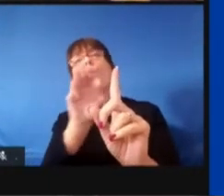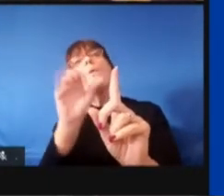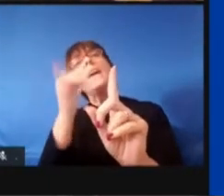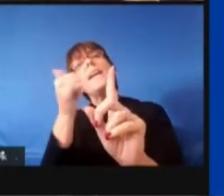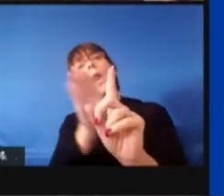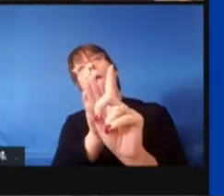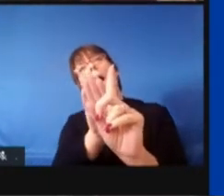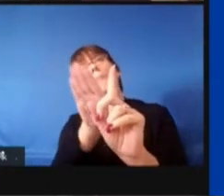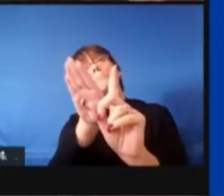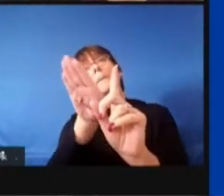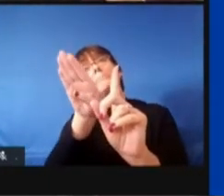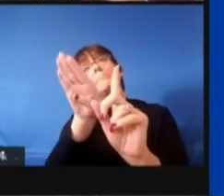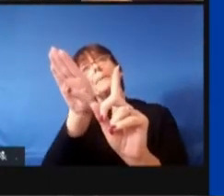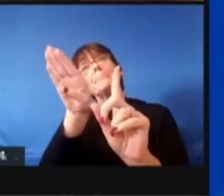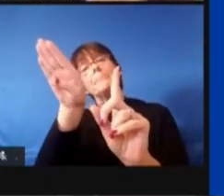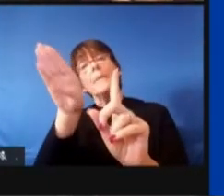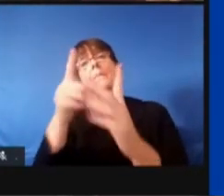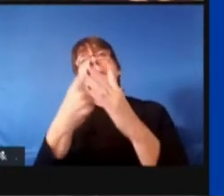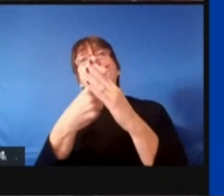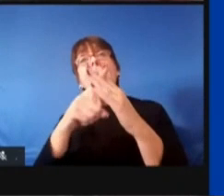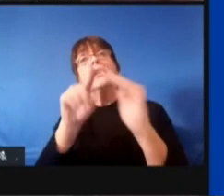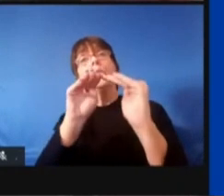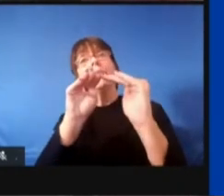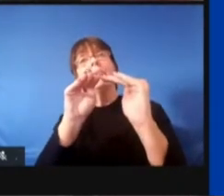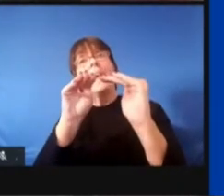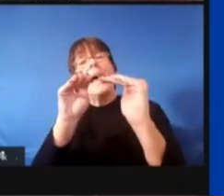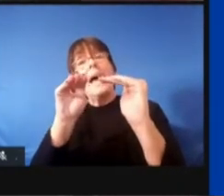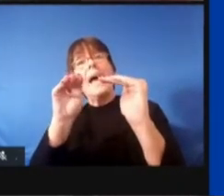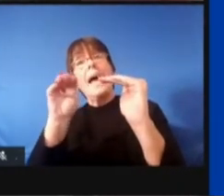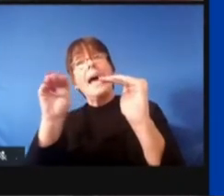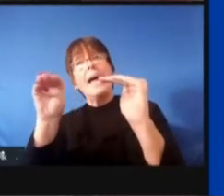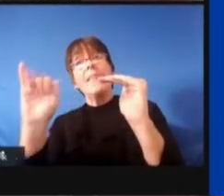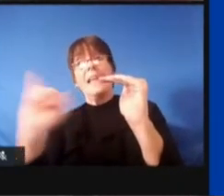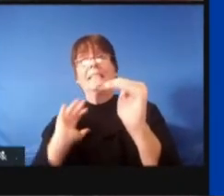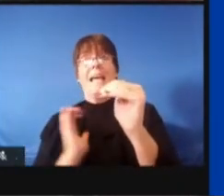FIRST IN THE NATION TO DO THE STAY-AT-HOME ORDER. AND WE SEE WHAT WAS IN ORANGE